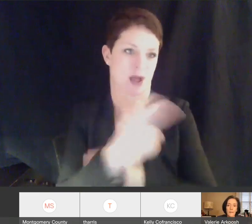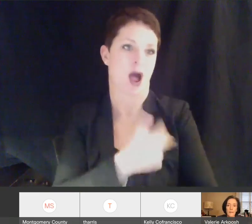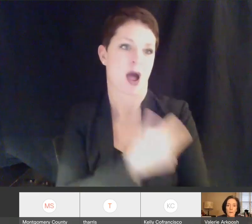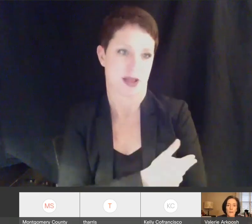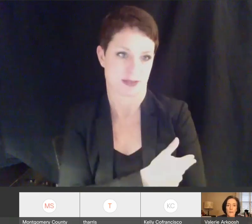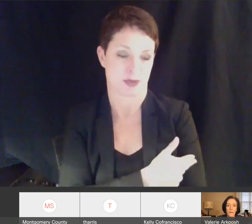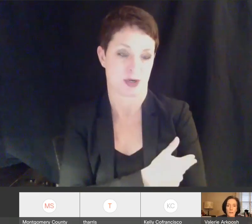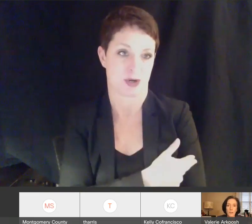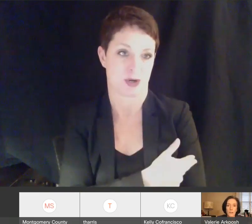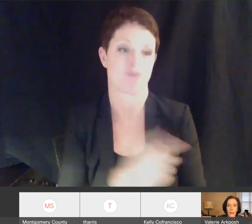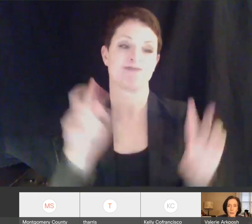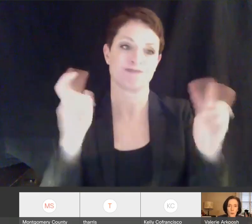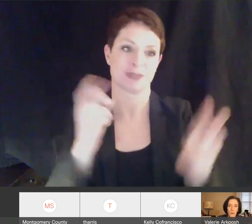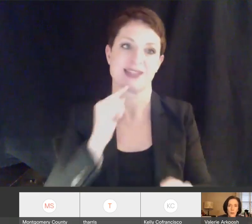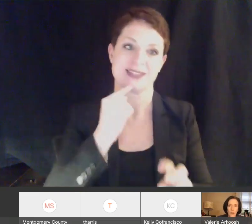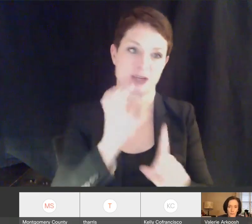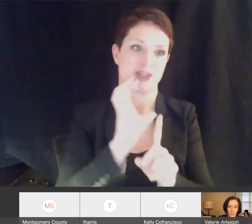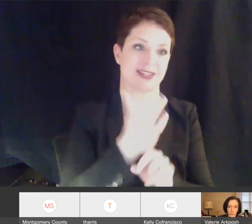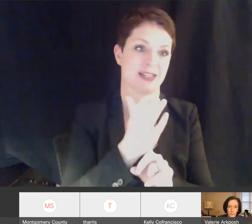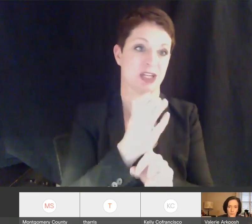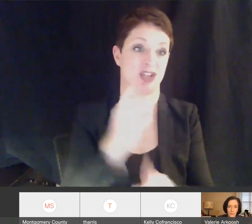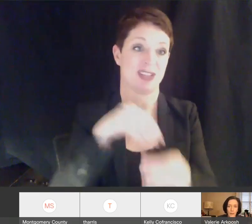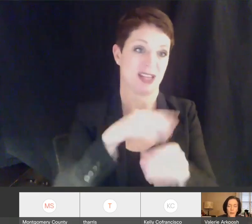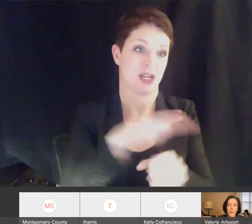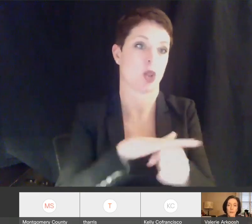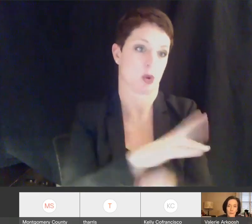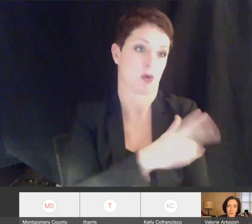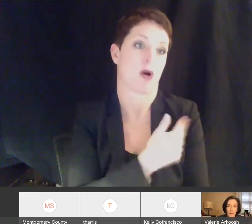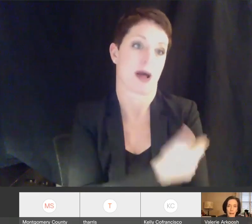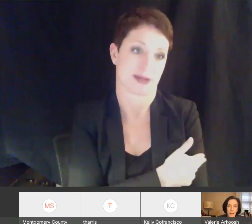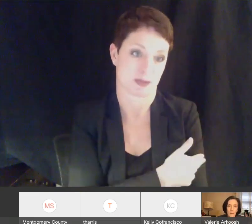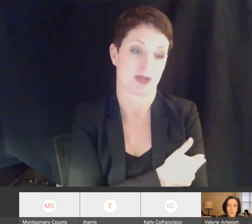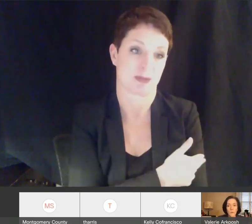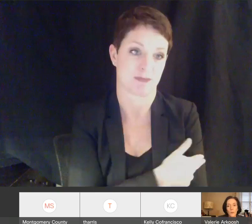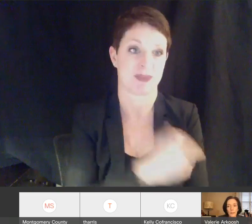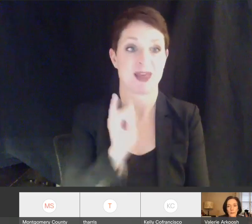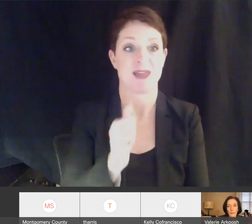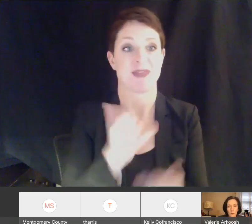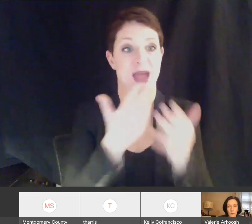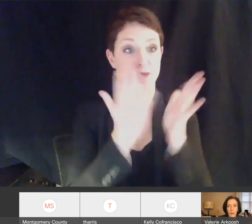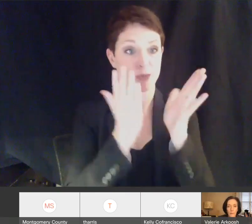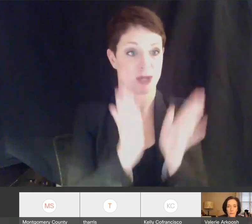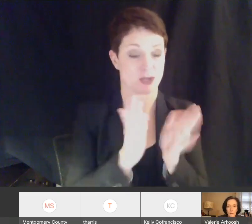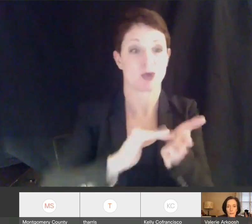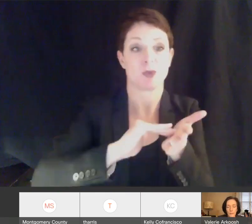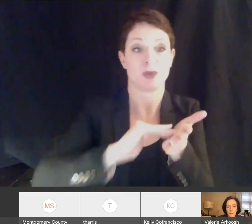in serious condition at a local hospital. This inmate has been released from custody.